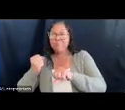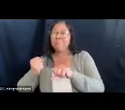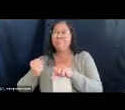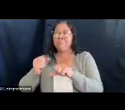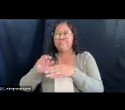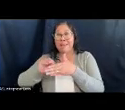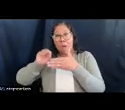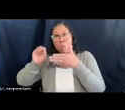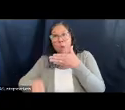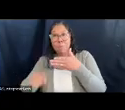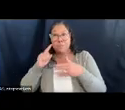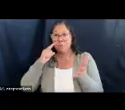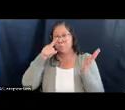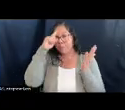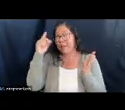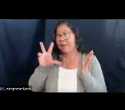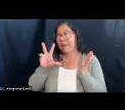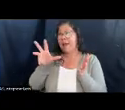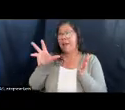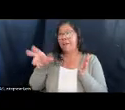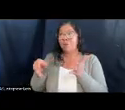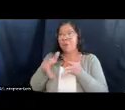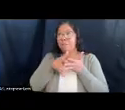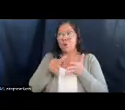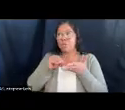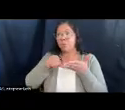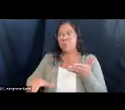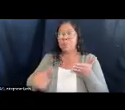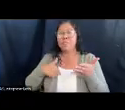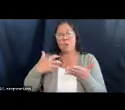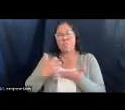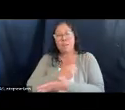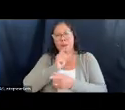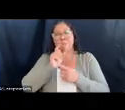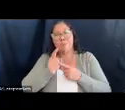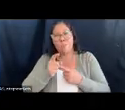African-American students. I also want to take a moment to acknowledge and thank Mr.